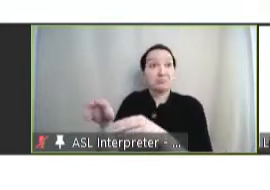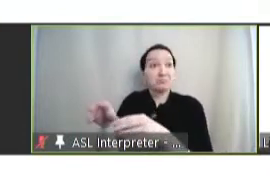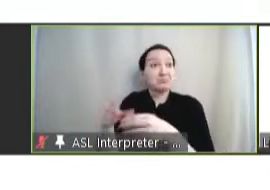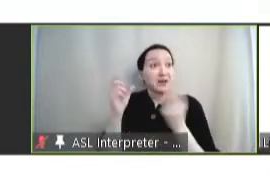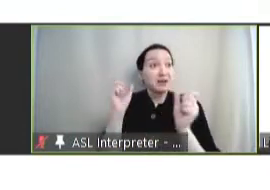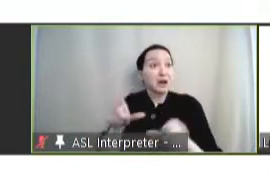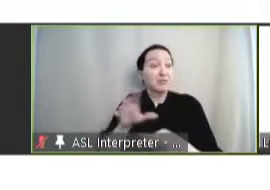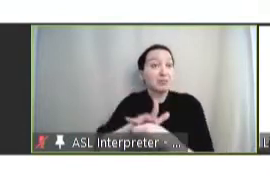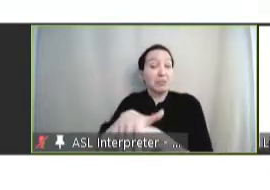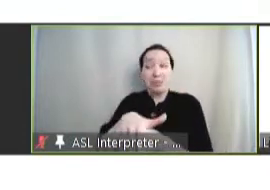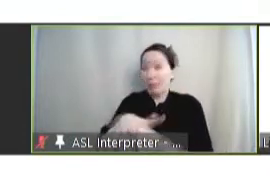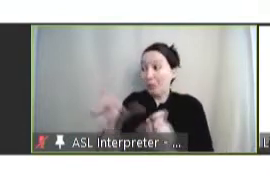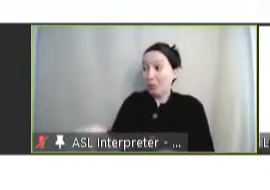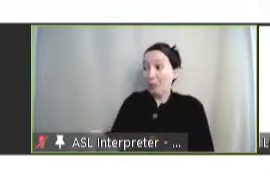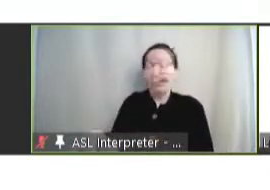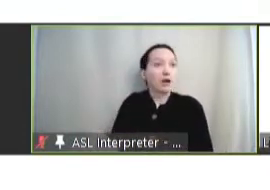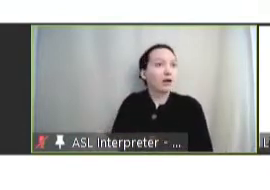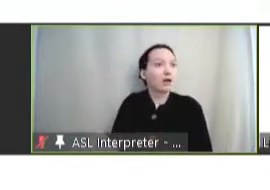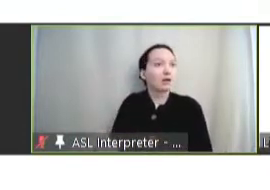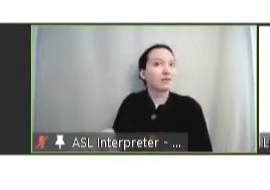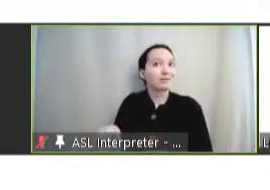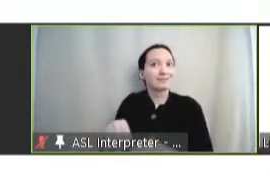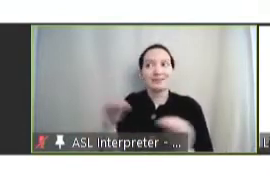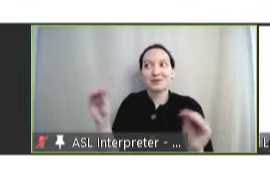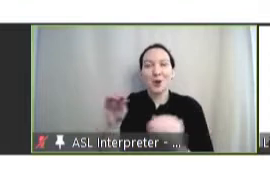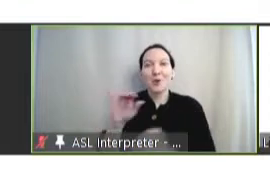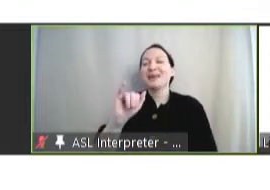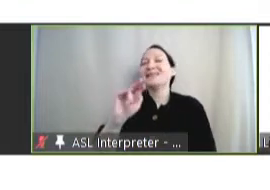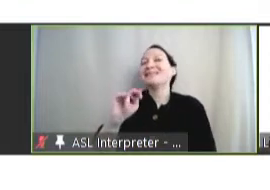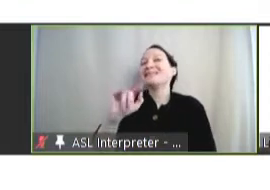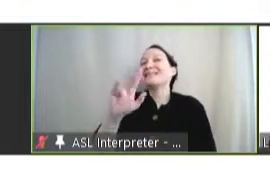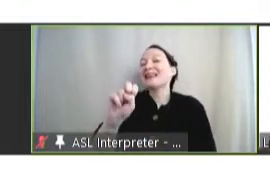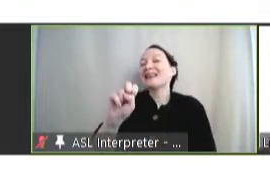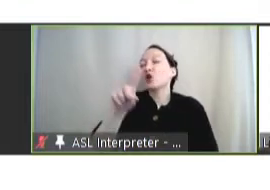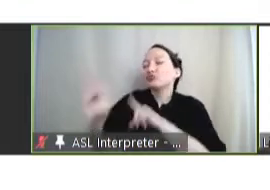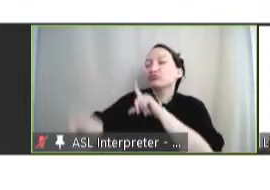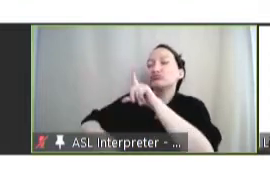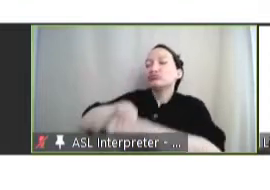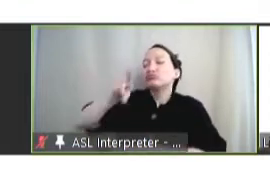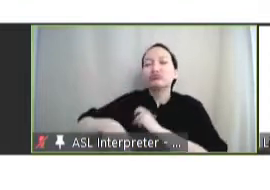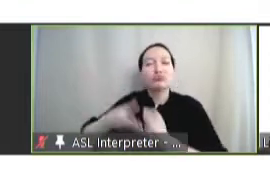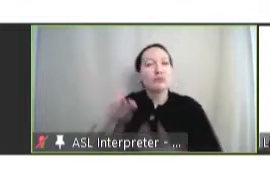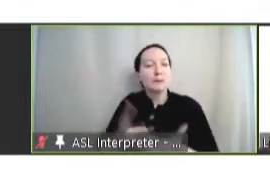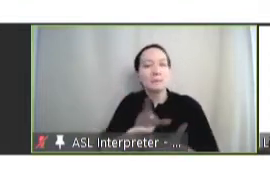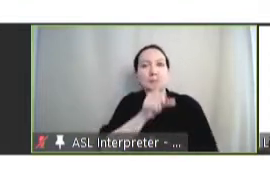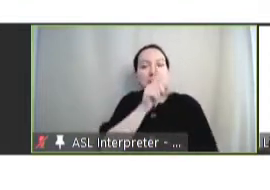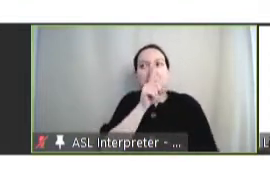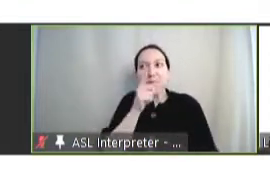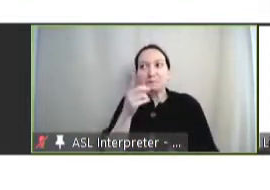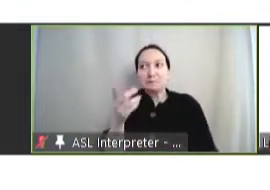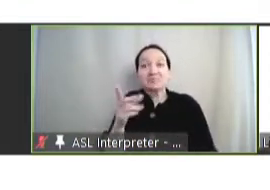is plentiful. Or there are no intake questions so, you know, perhaps folks in the neighborhood go